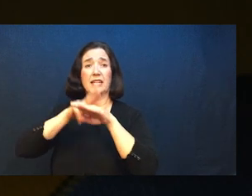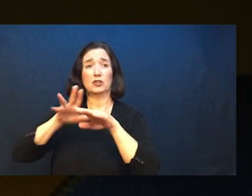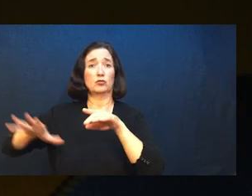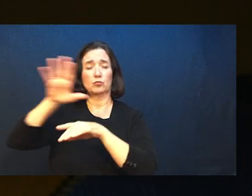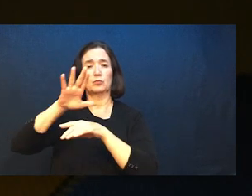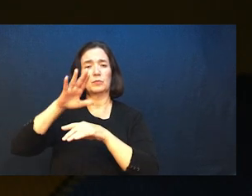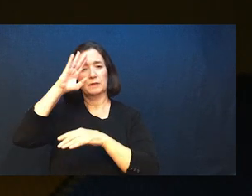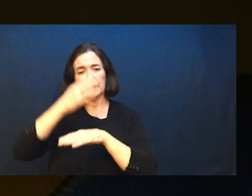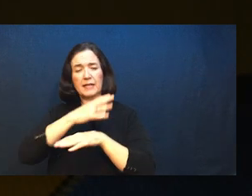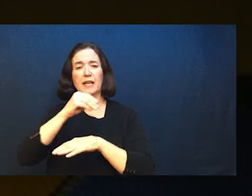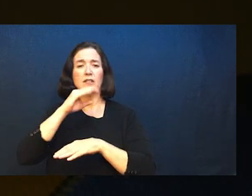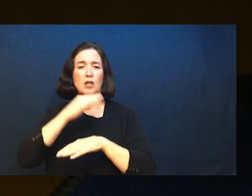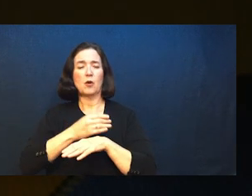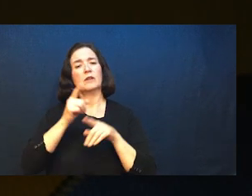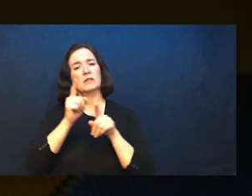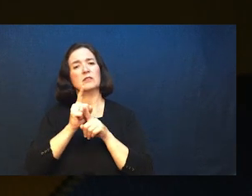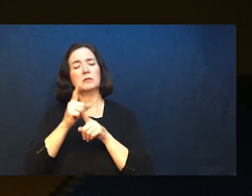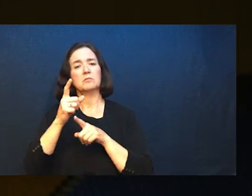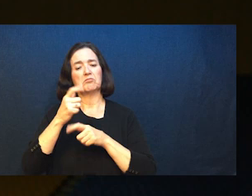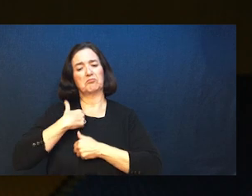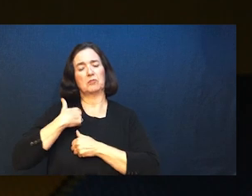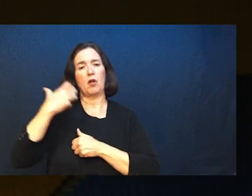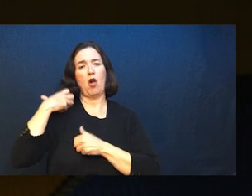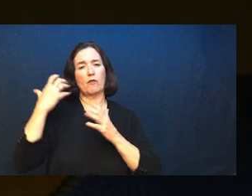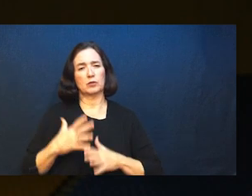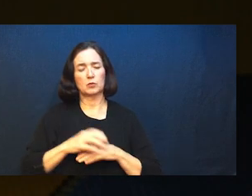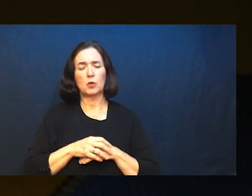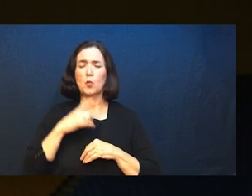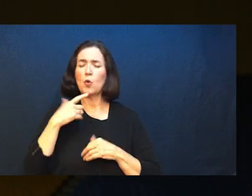to one day lead our nation's sons and daughters as military officers.